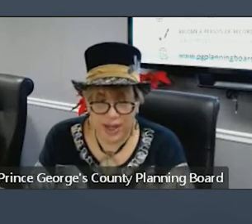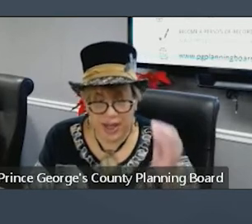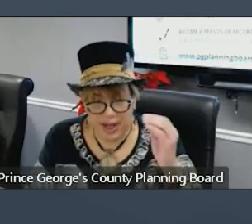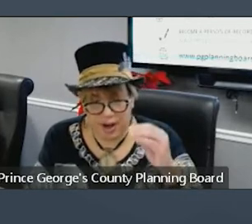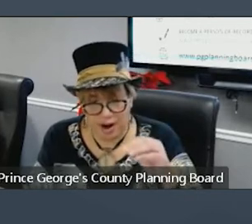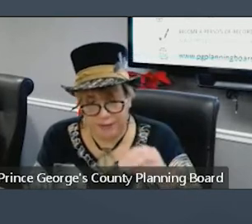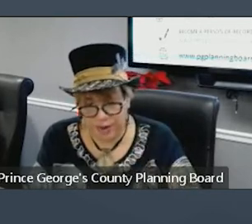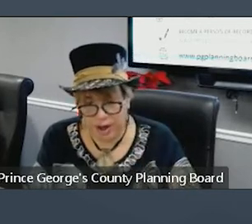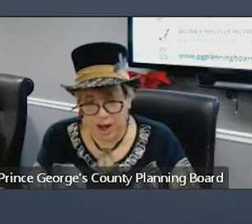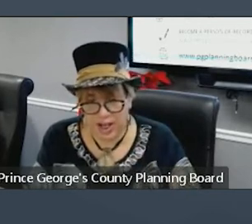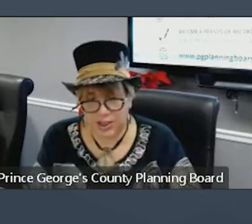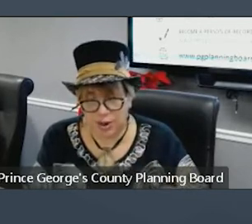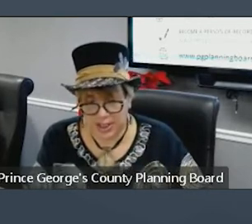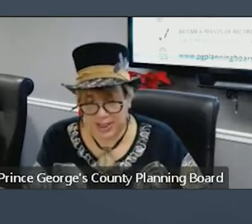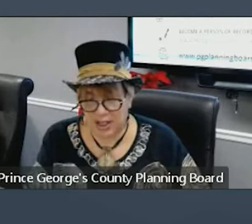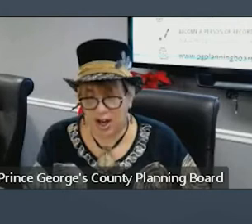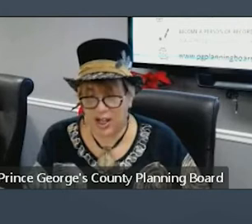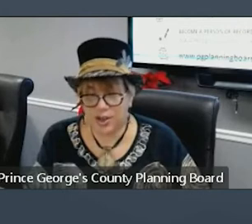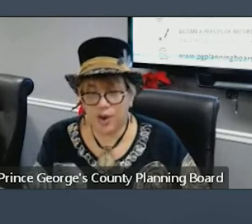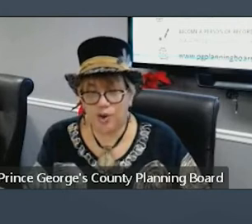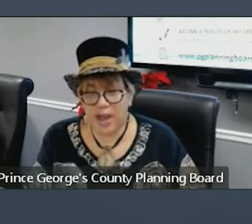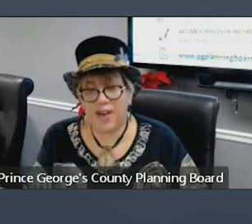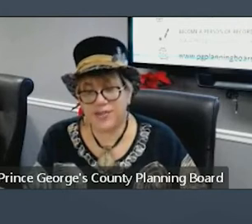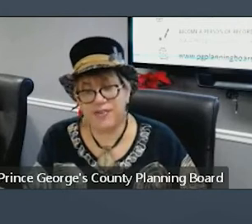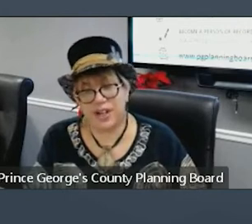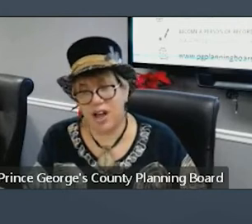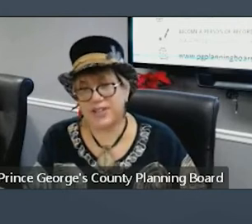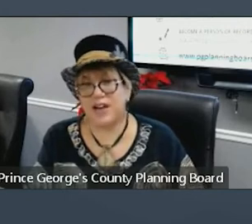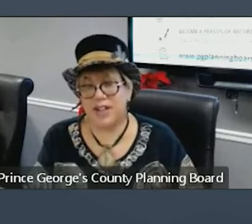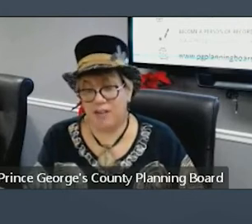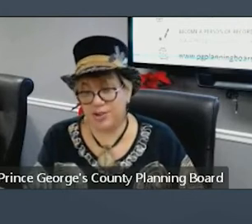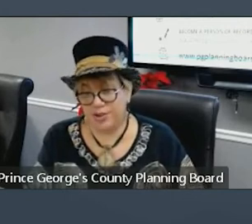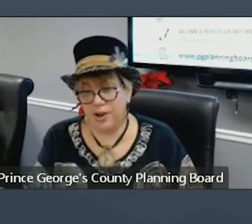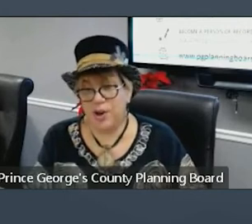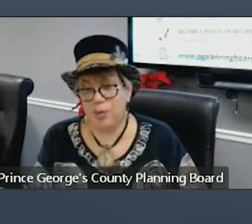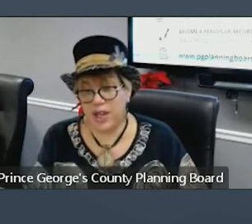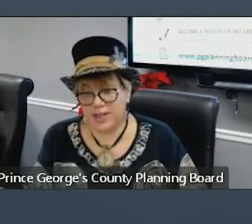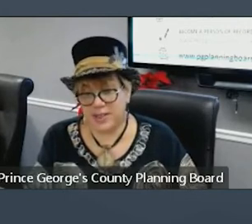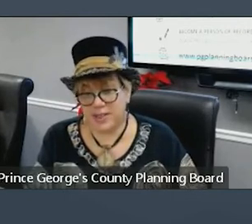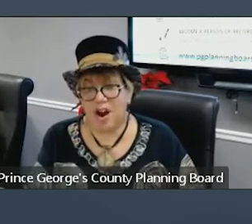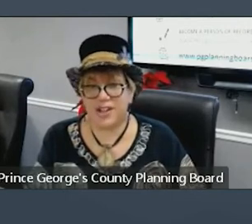in our viewing audience or listening audience who may have suffered a loss of a loved one to we extend our hearts to